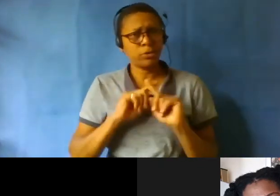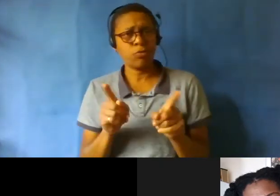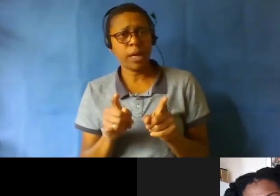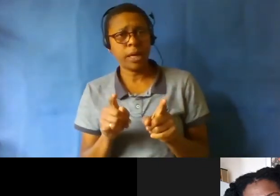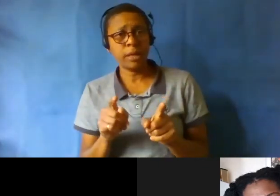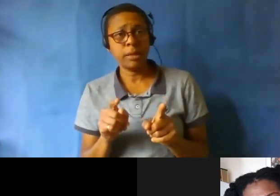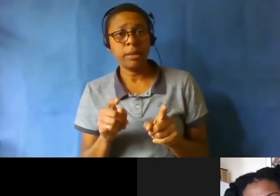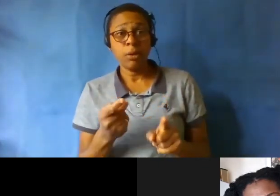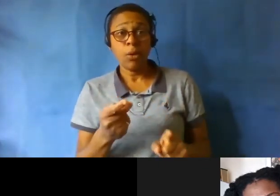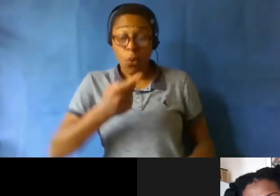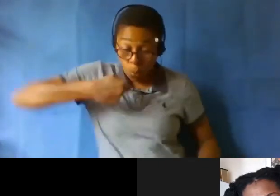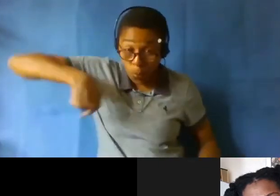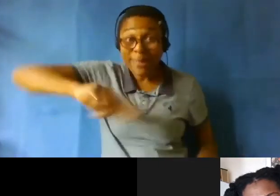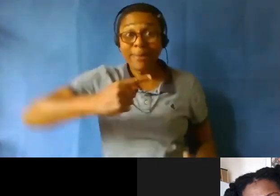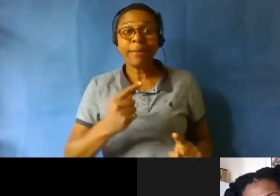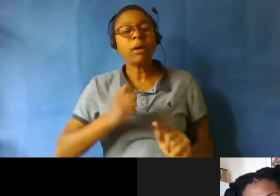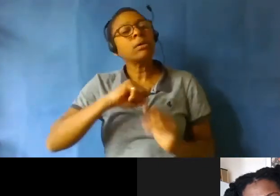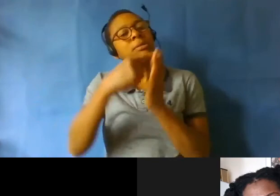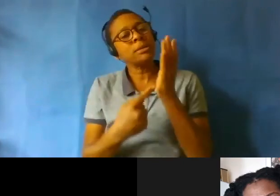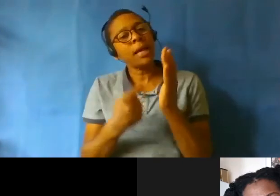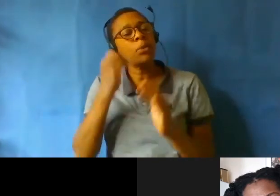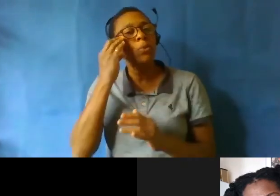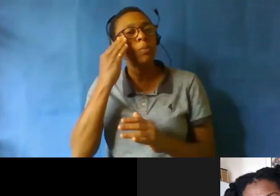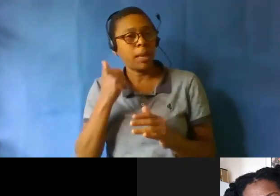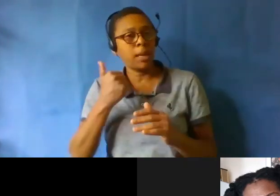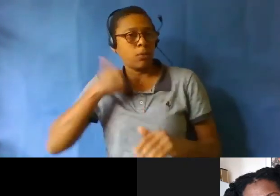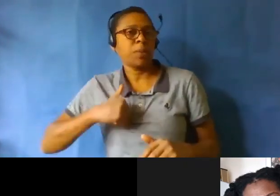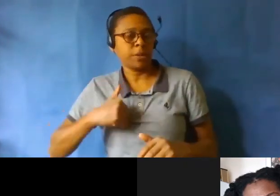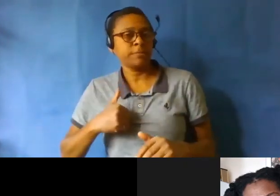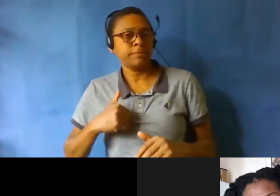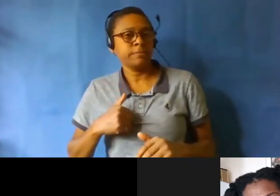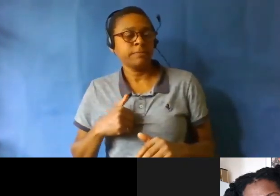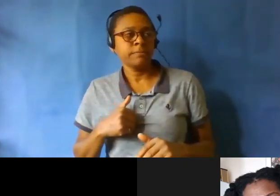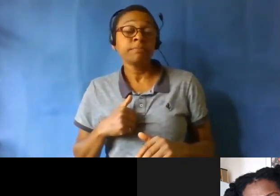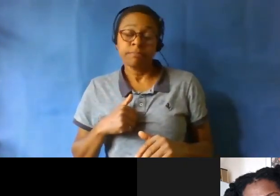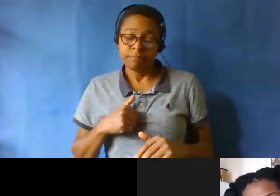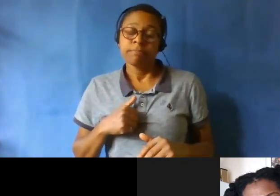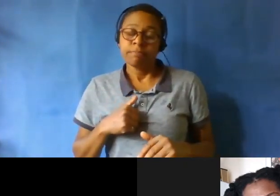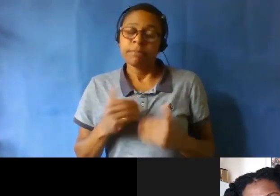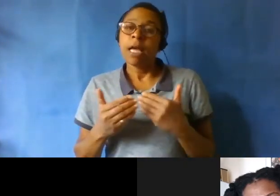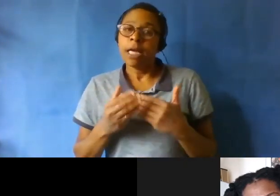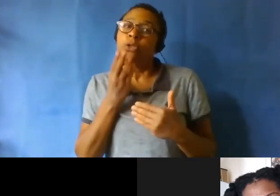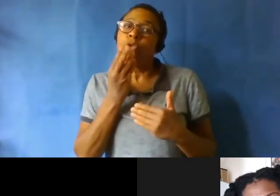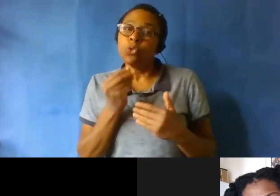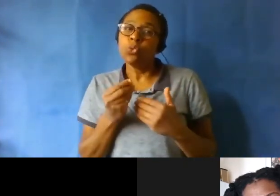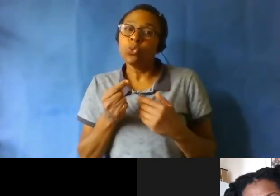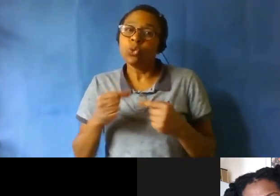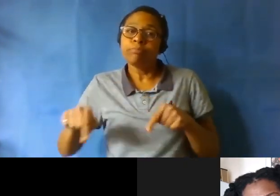that it quite literally is more so than our non-disabled family members it's